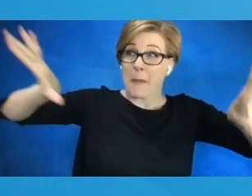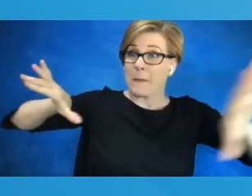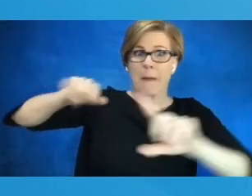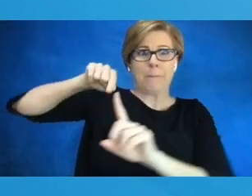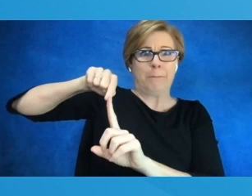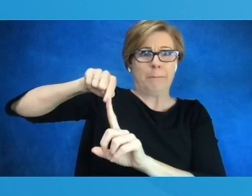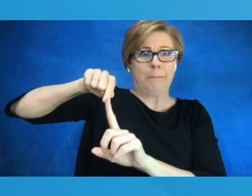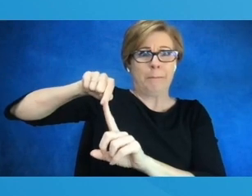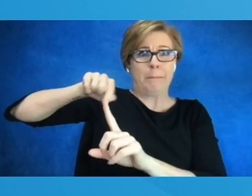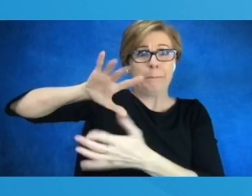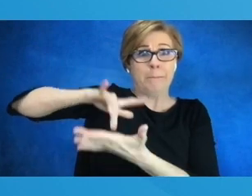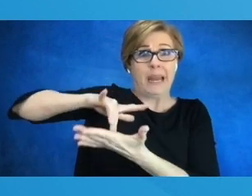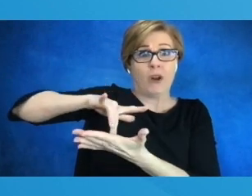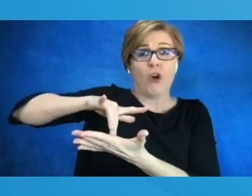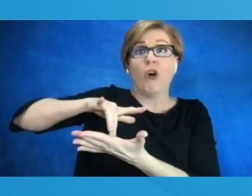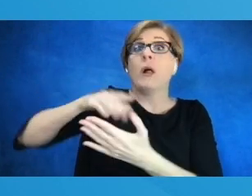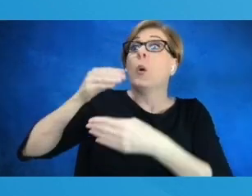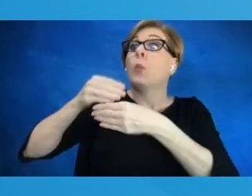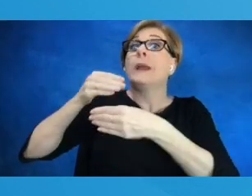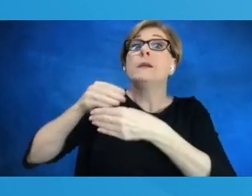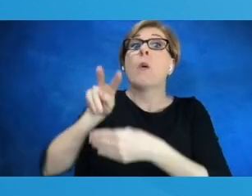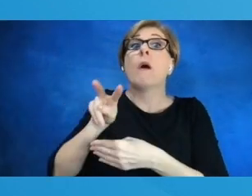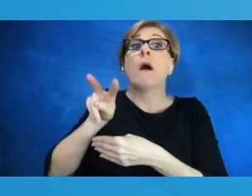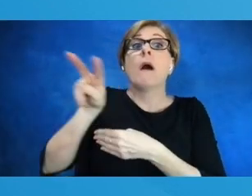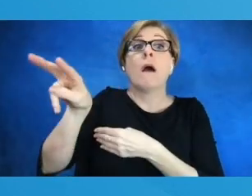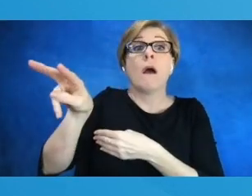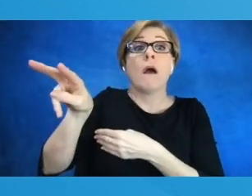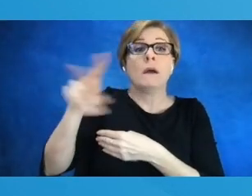a window and see out to the National Mall.